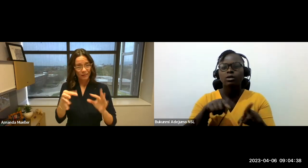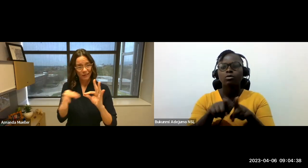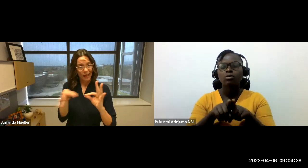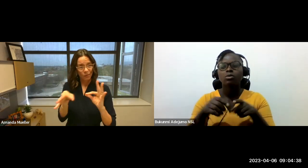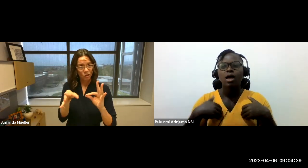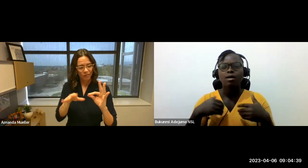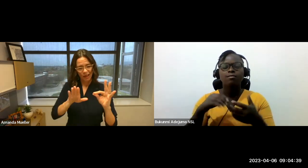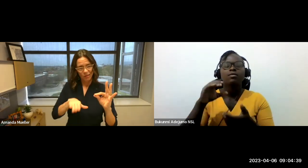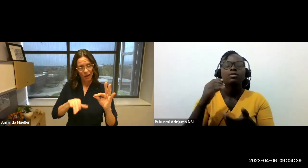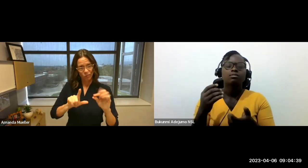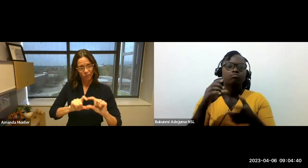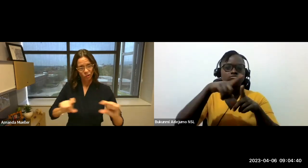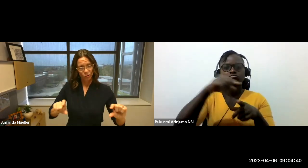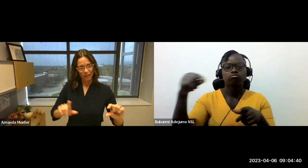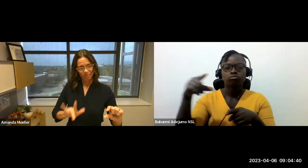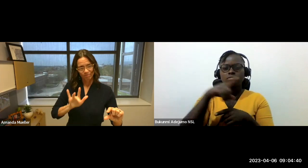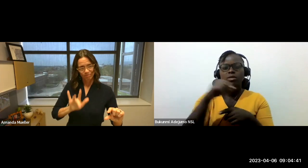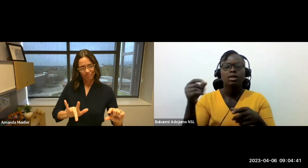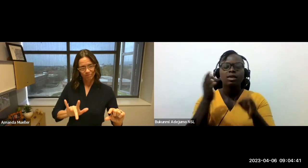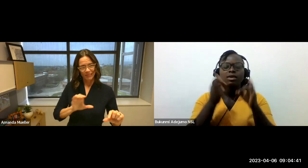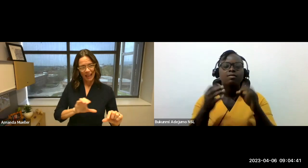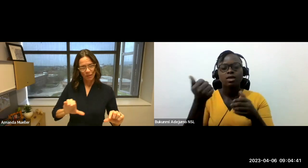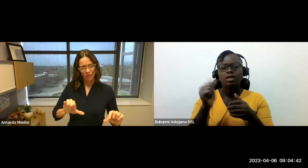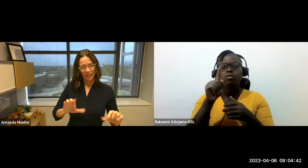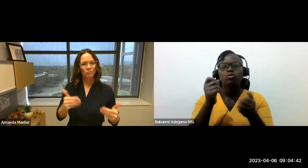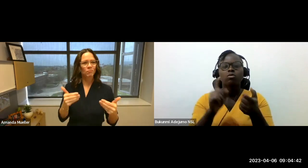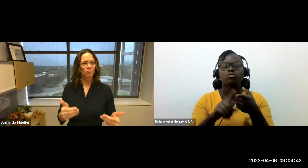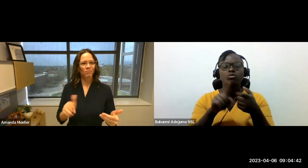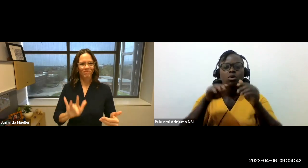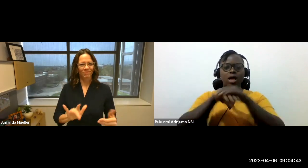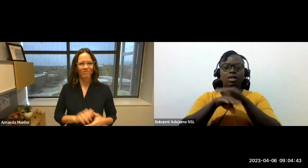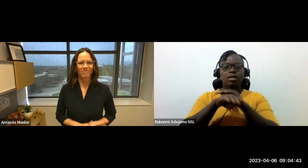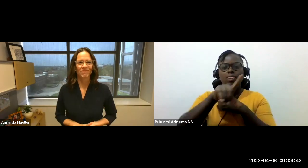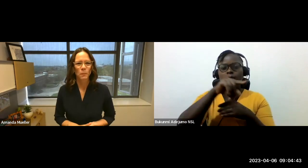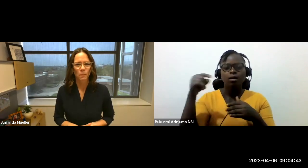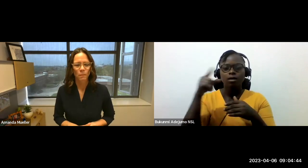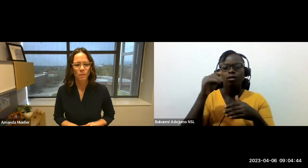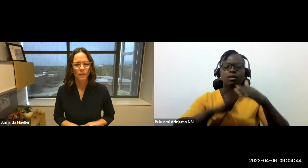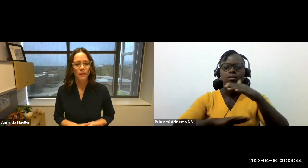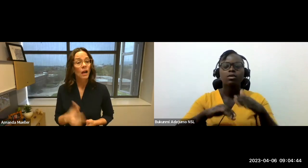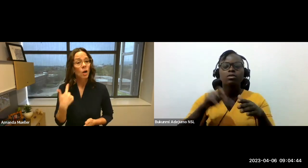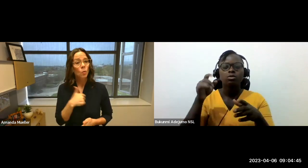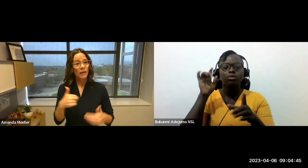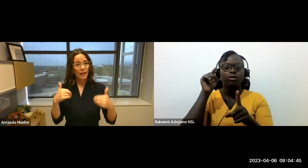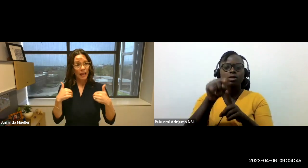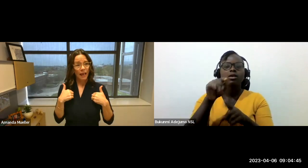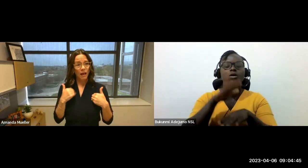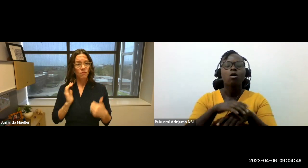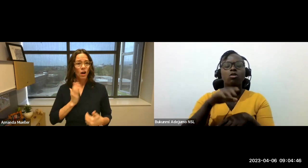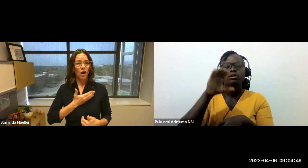If anybody wants to access the cart services on the bottom of your screen. You click on the closed captioning to start that working.